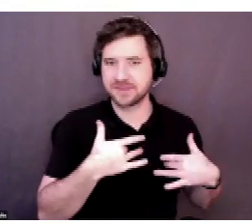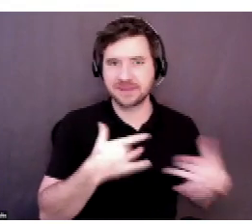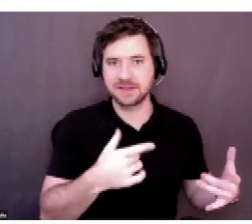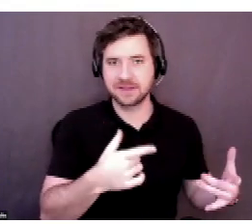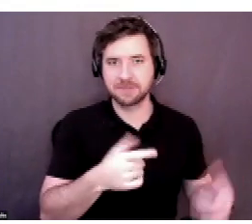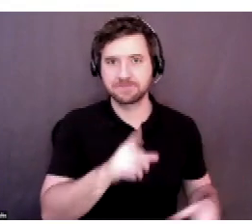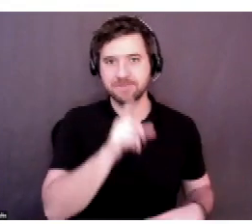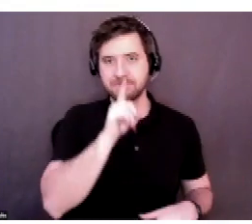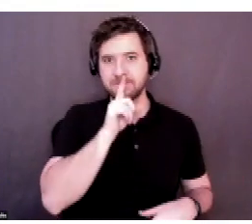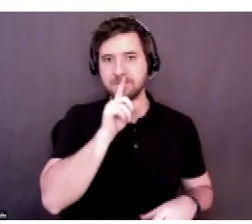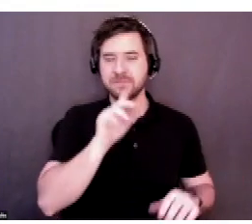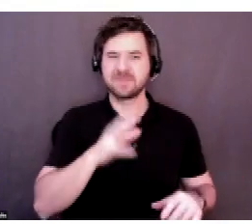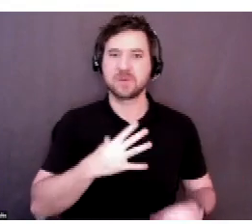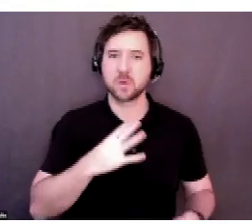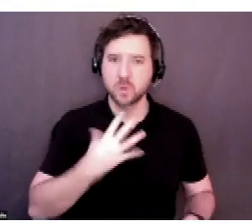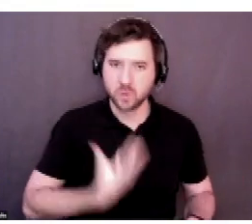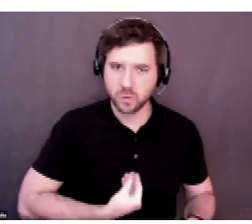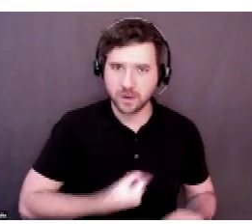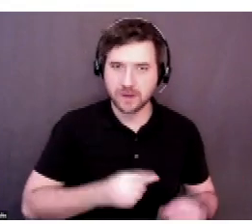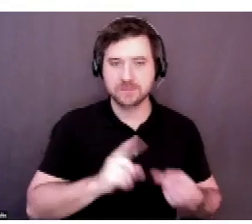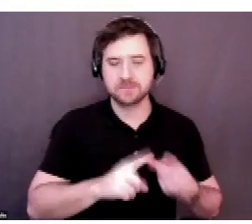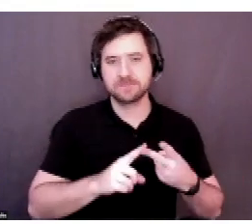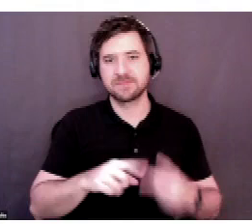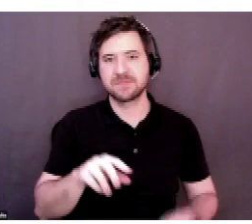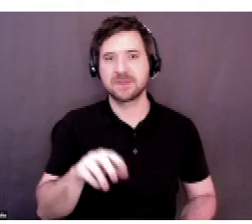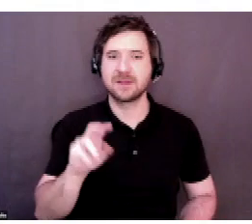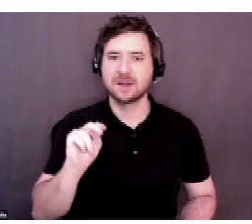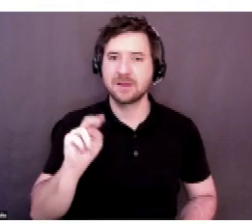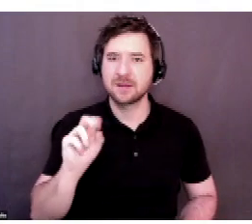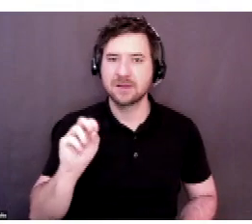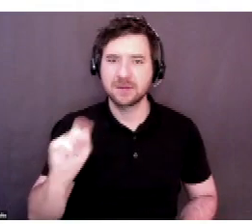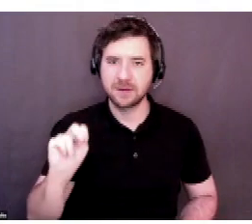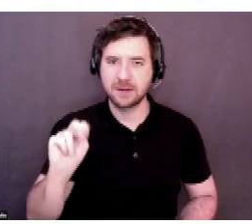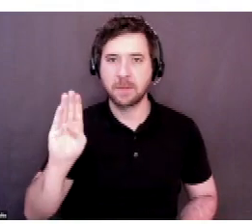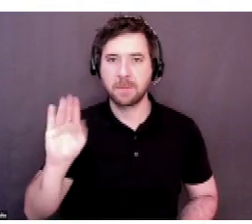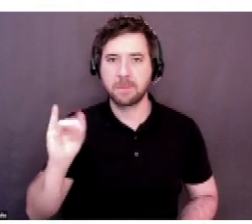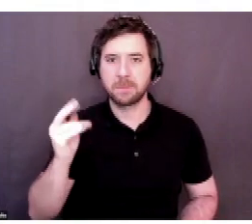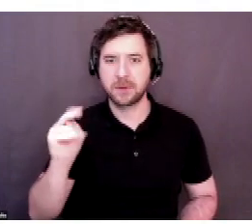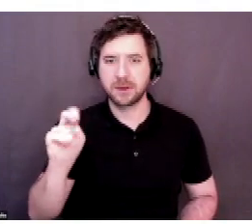trans and are rather rigid in gender identity.